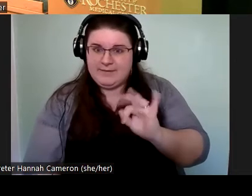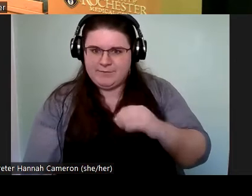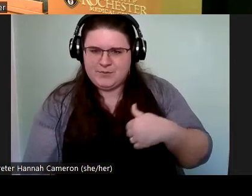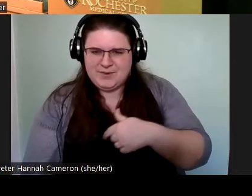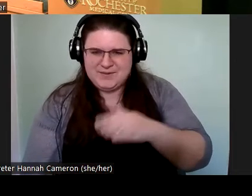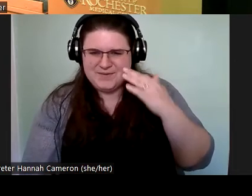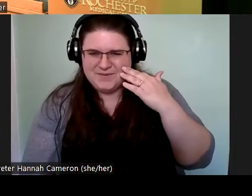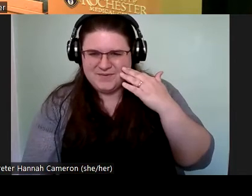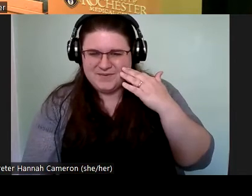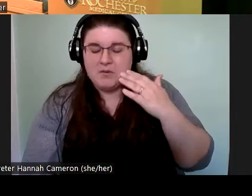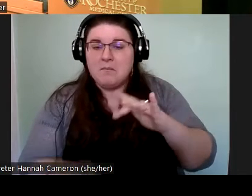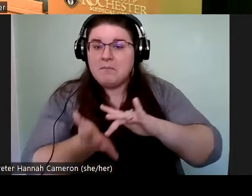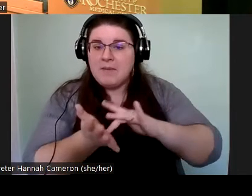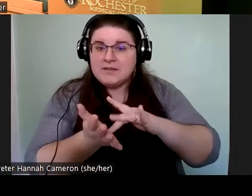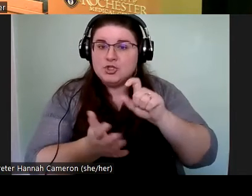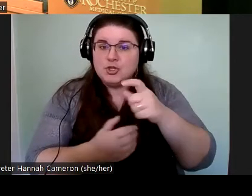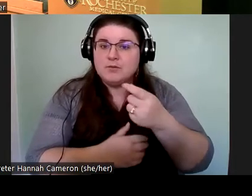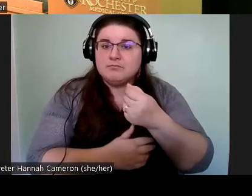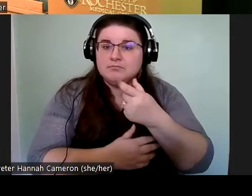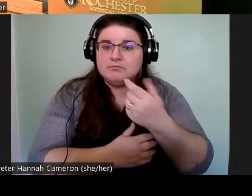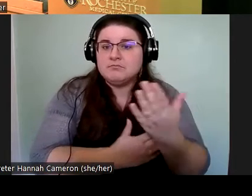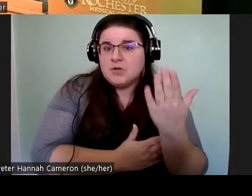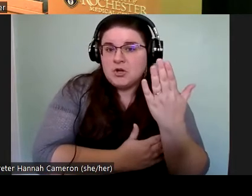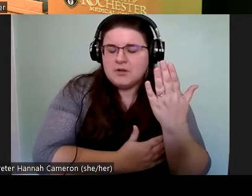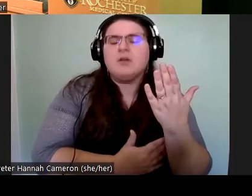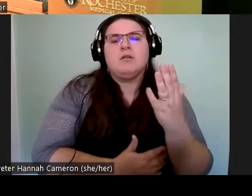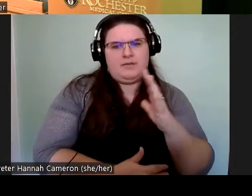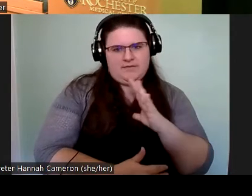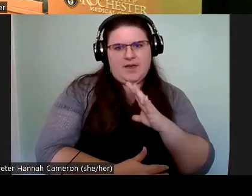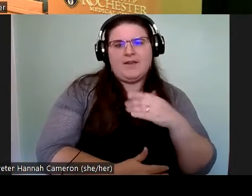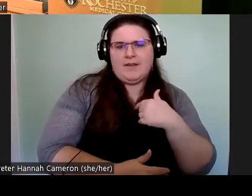their medication in the morning okay so we'll try to encourage our family member to do that oh they